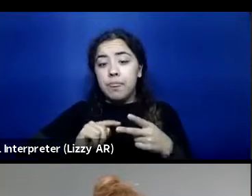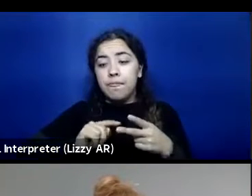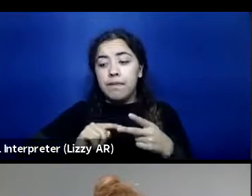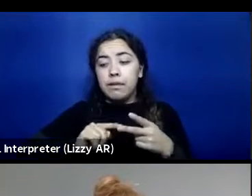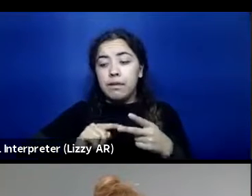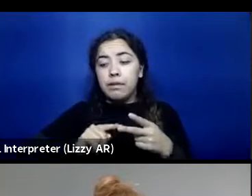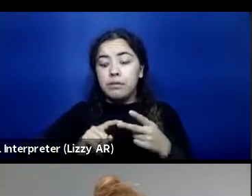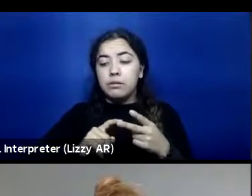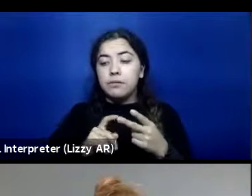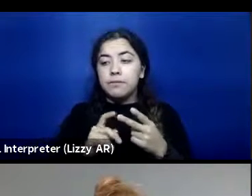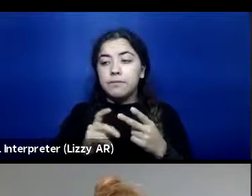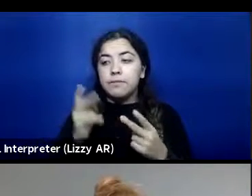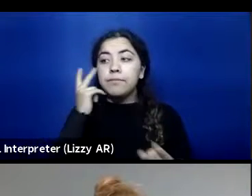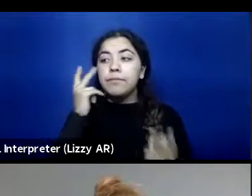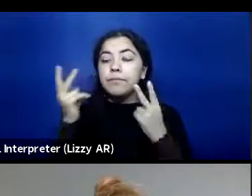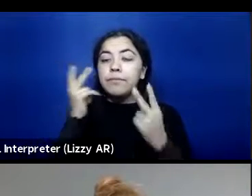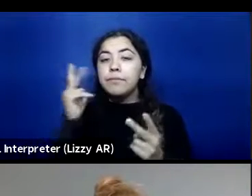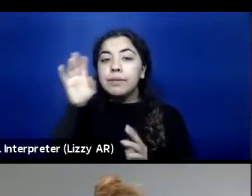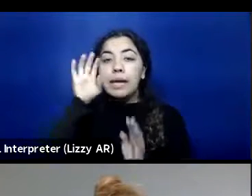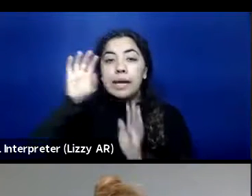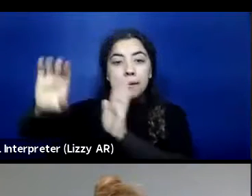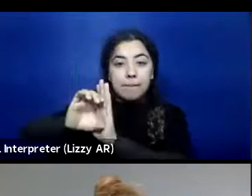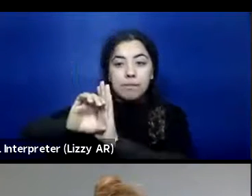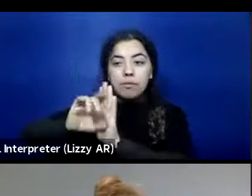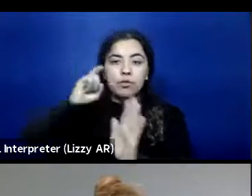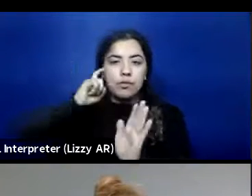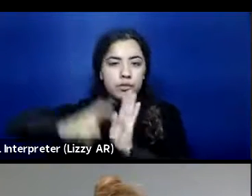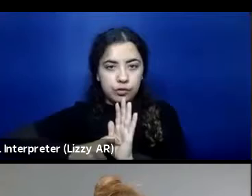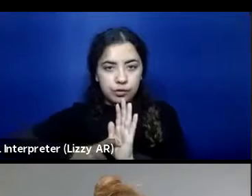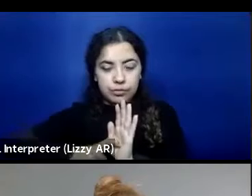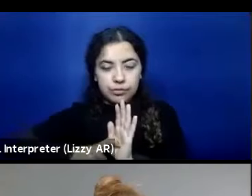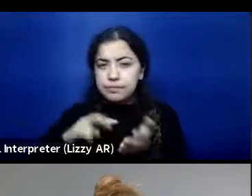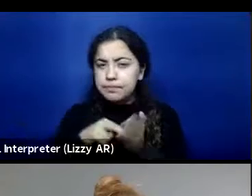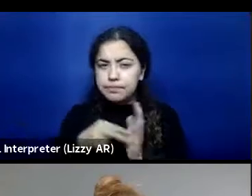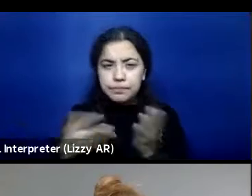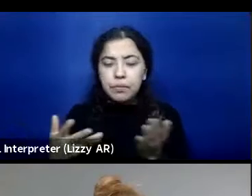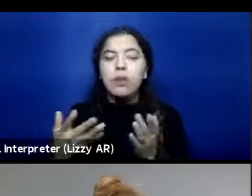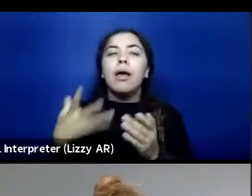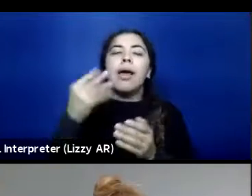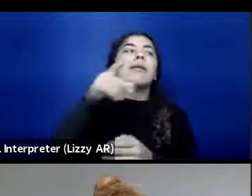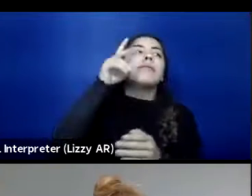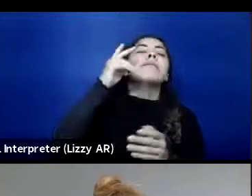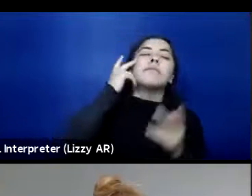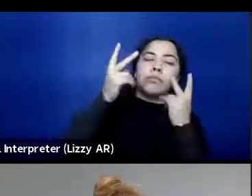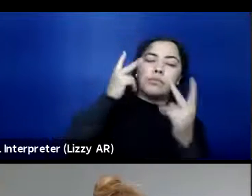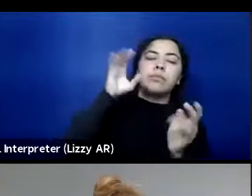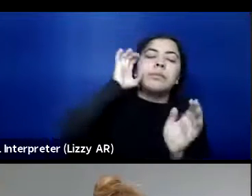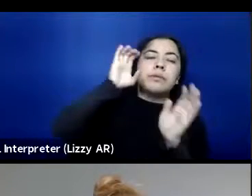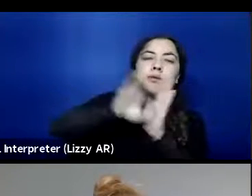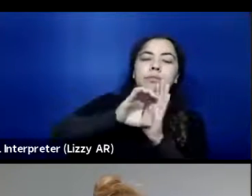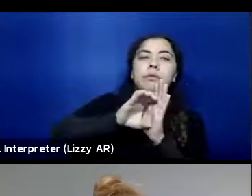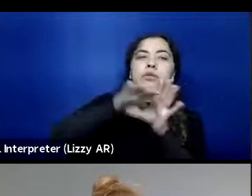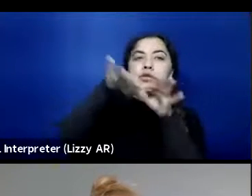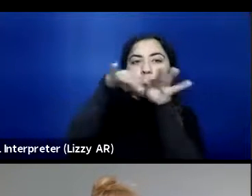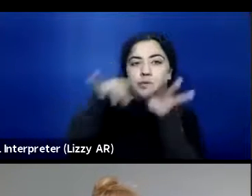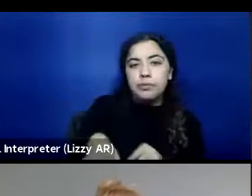and there's a lot of work going on to try to recognize what is going on in an image and then describe that using machine learning tools.